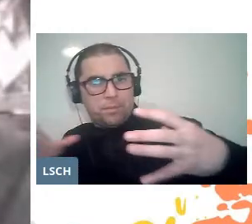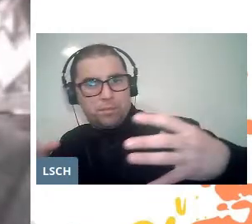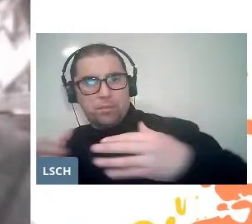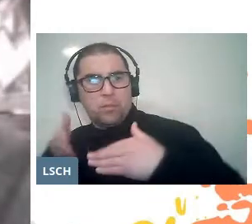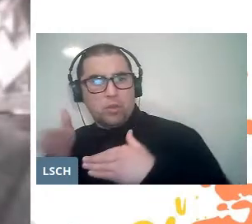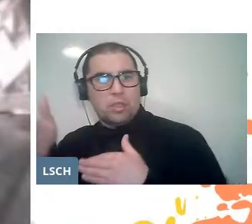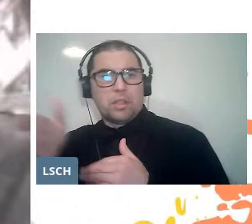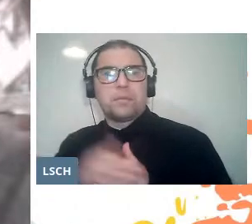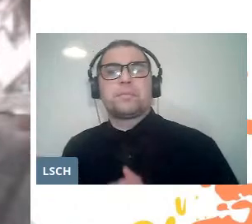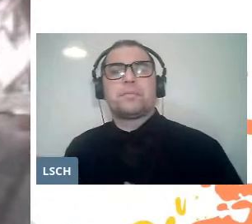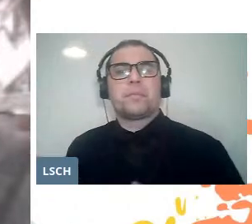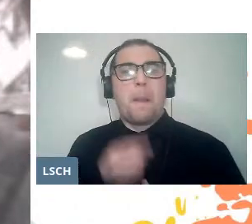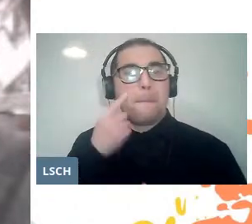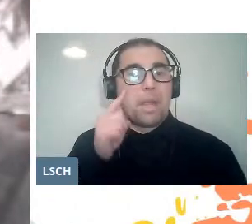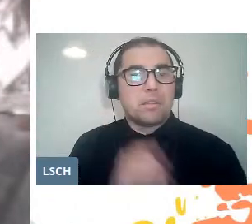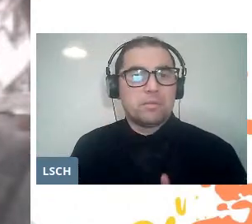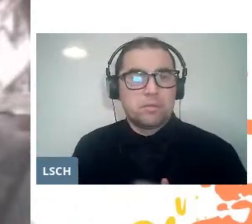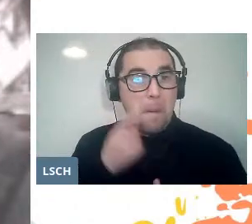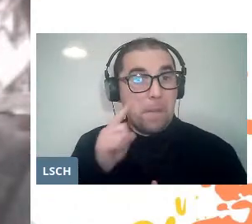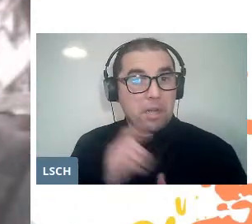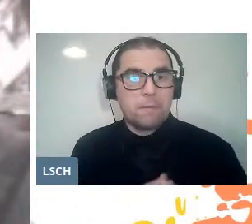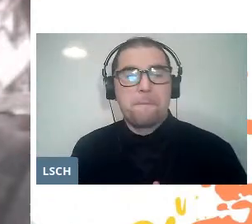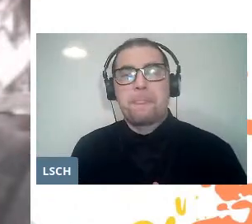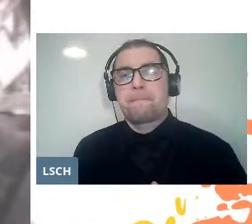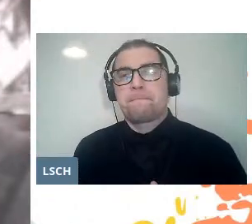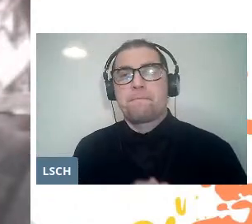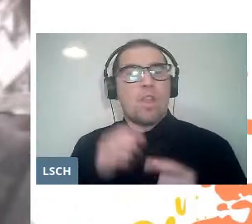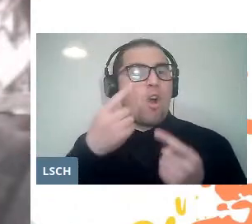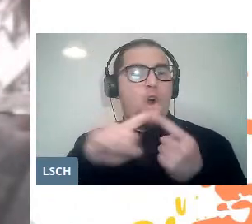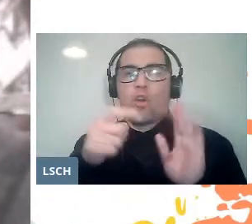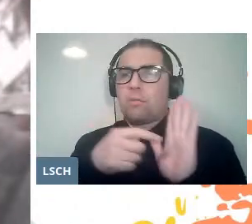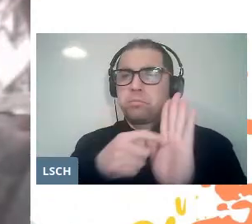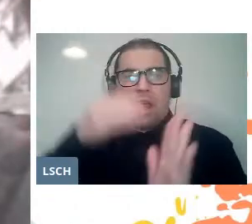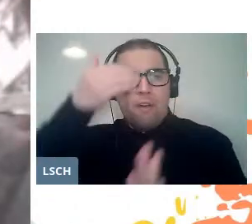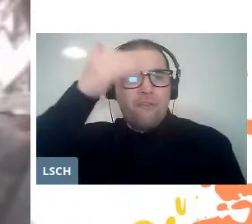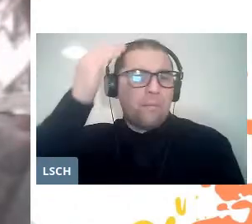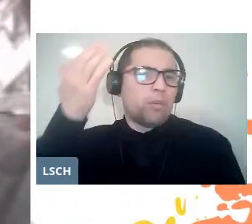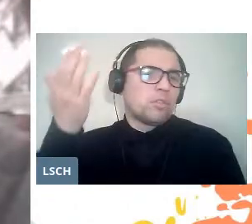Only with the idea of naming other exponents of this genre,